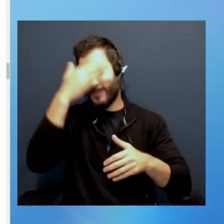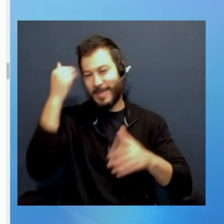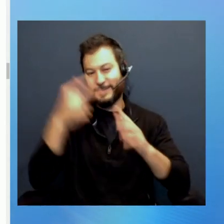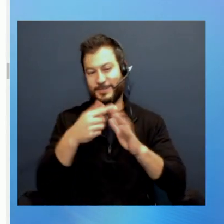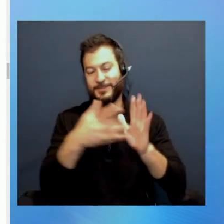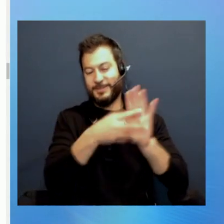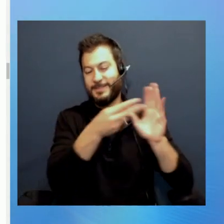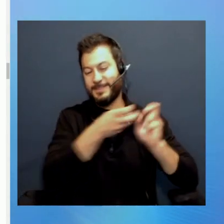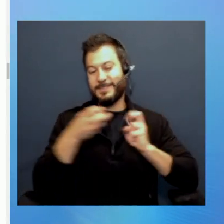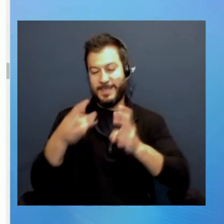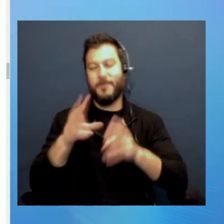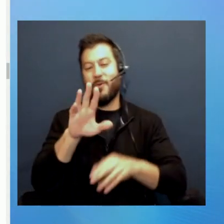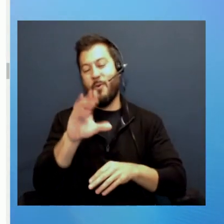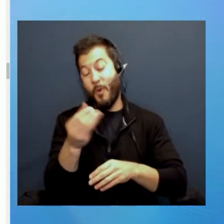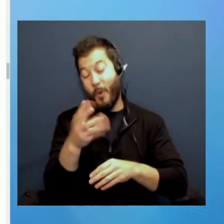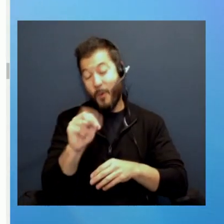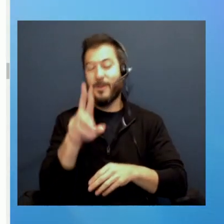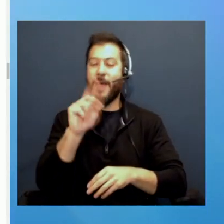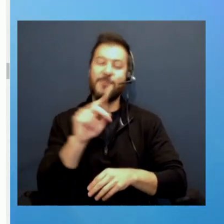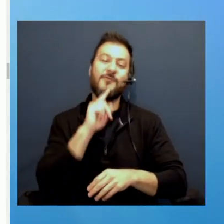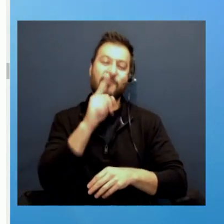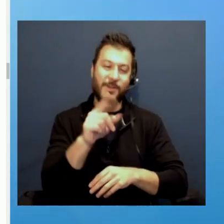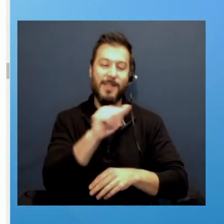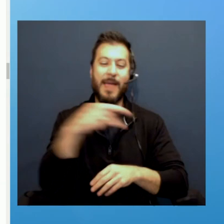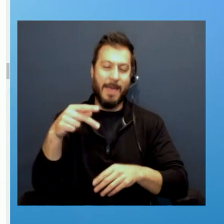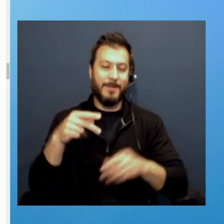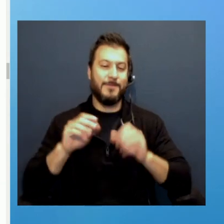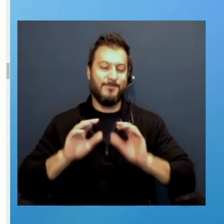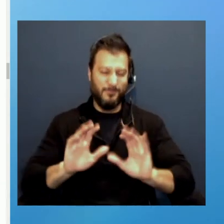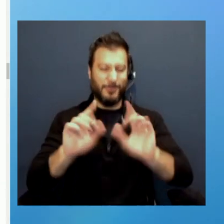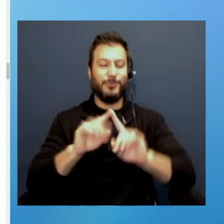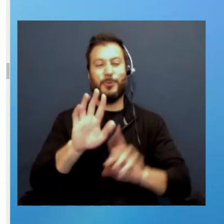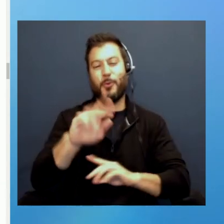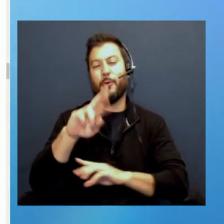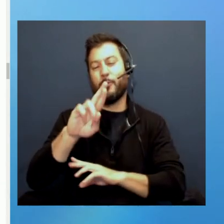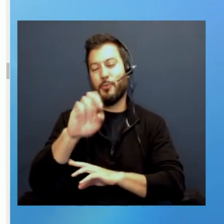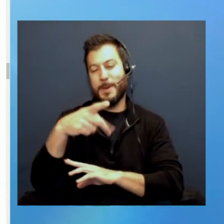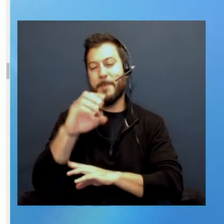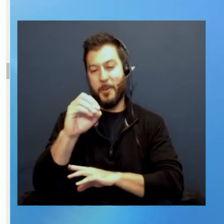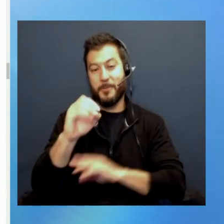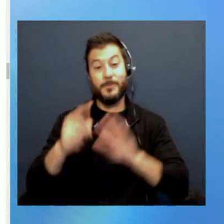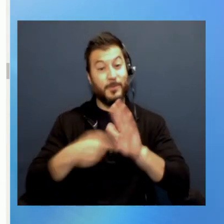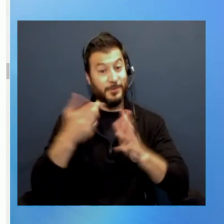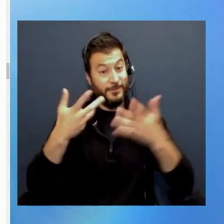Obviously, don't forget to copy over your own Unreal application and push it to your repo.